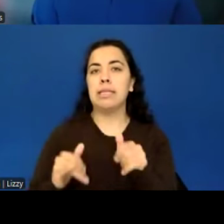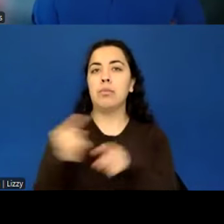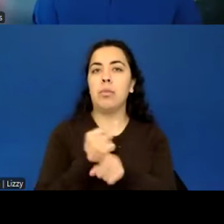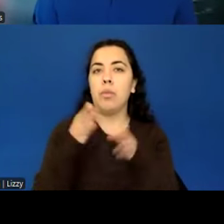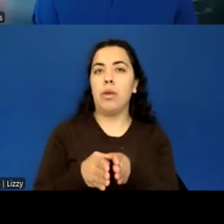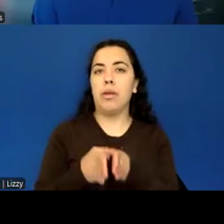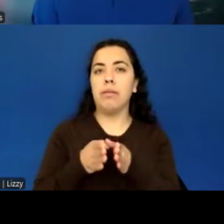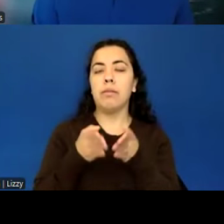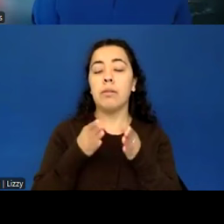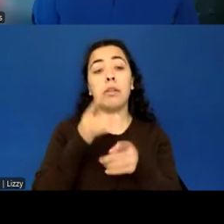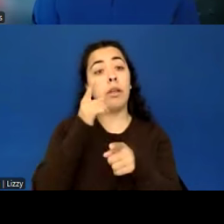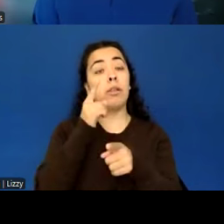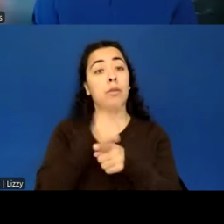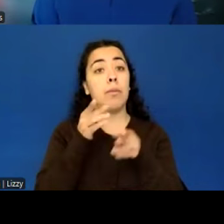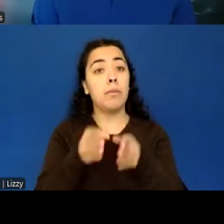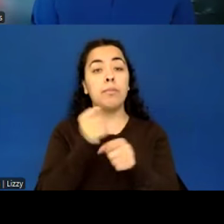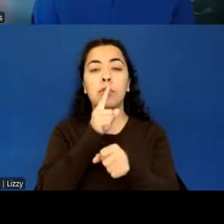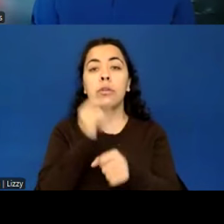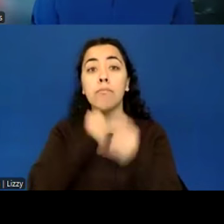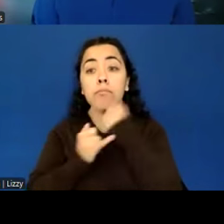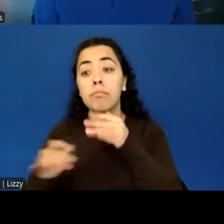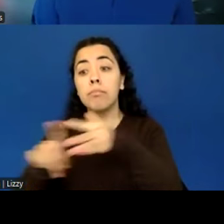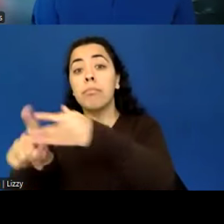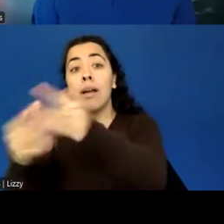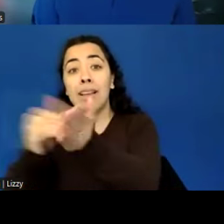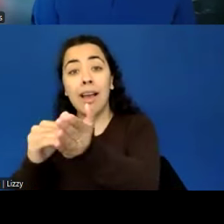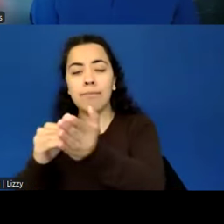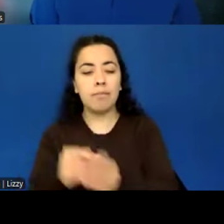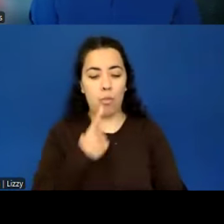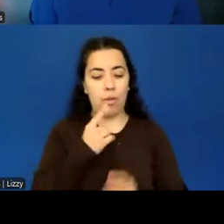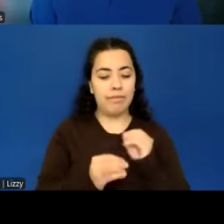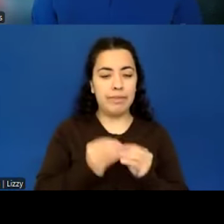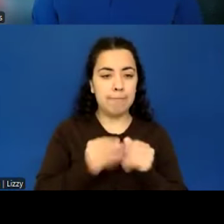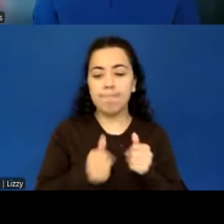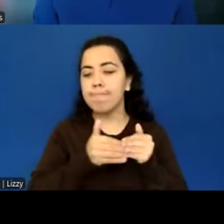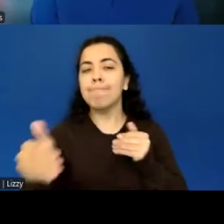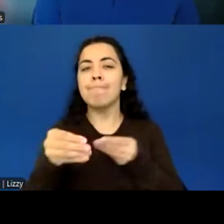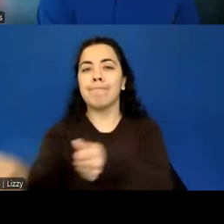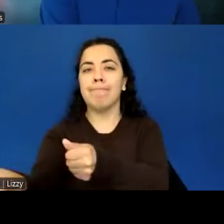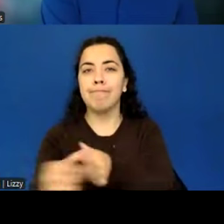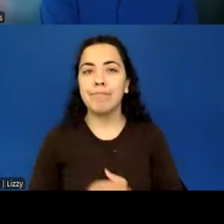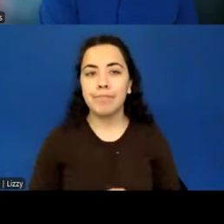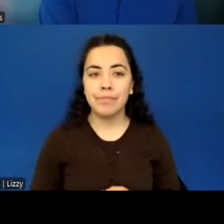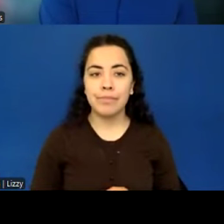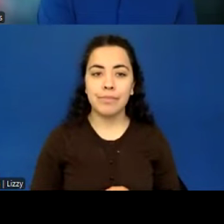are not reintroducing errors after you fix them. And this is all about changing the perception